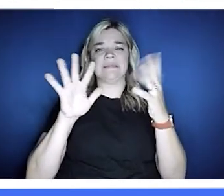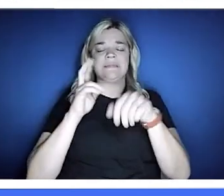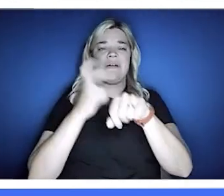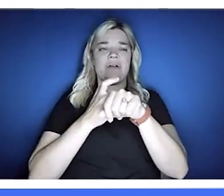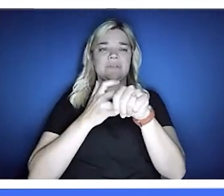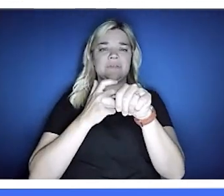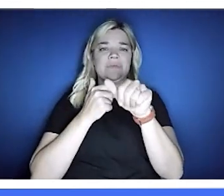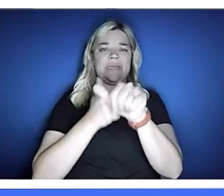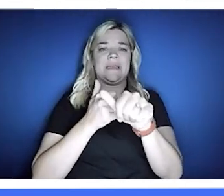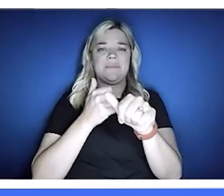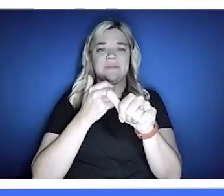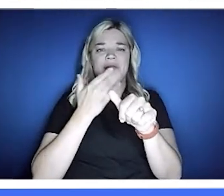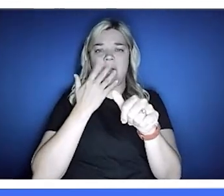consistent color contrast with the text.